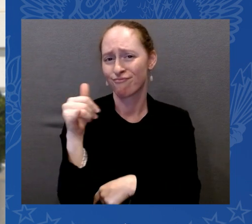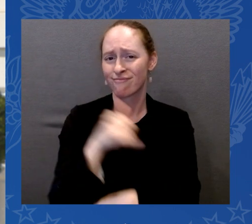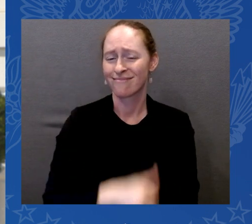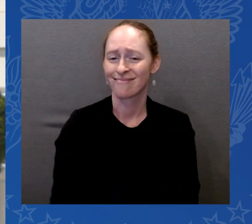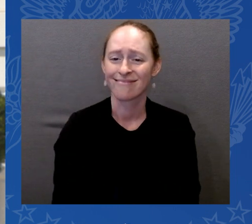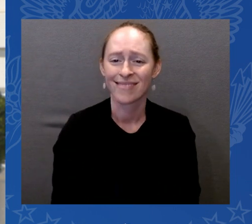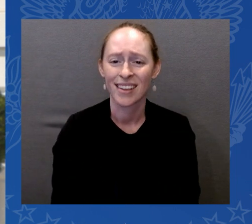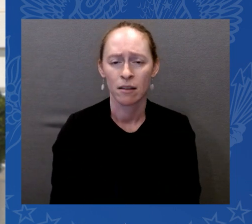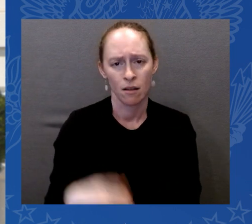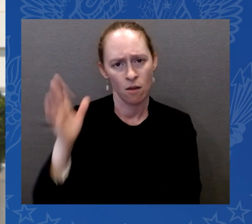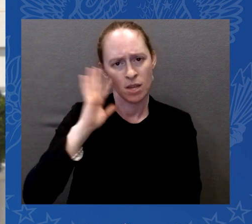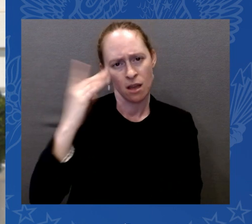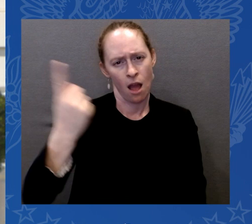of union workers across the nation.